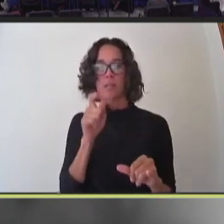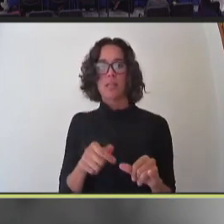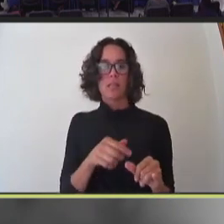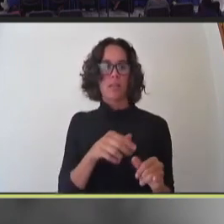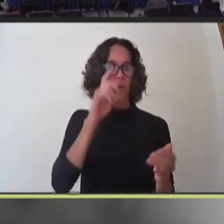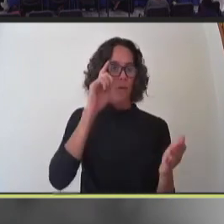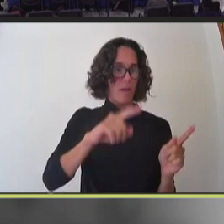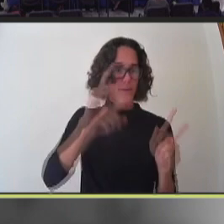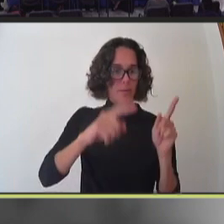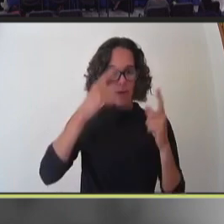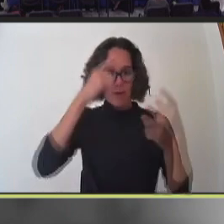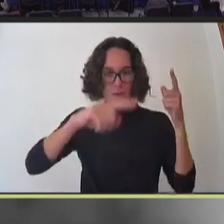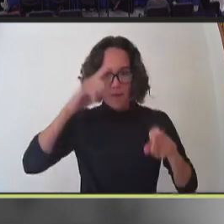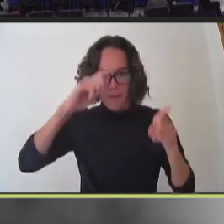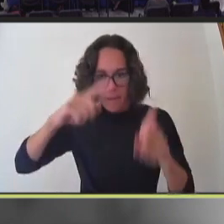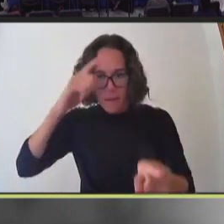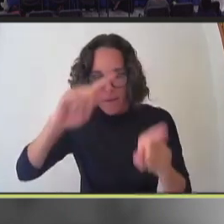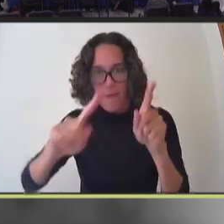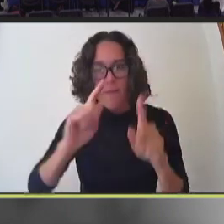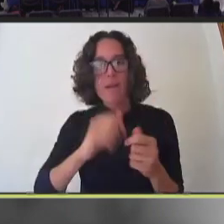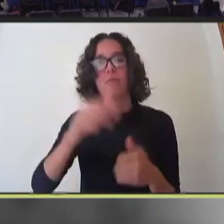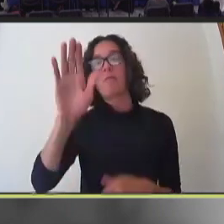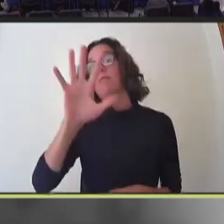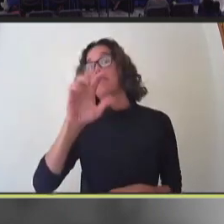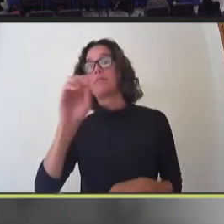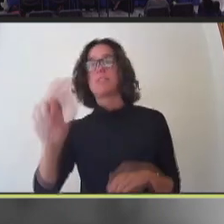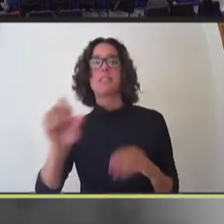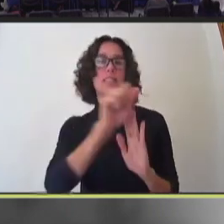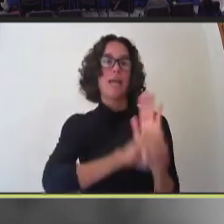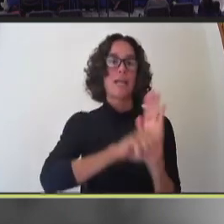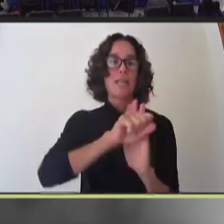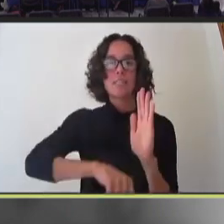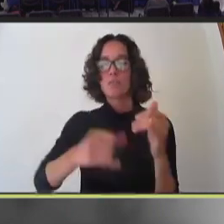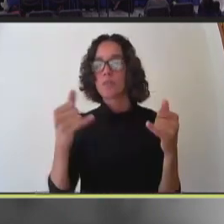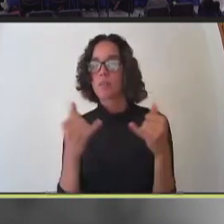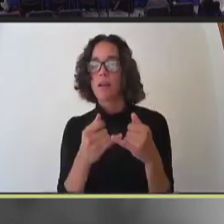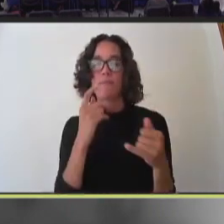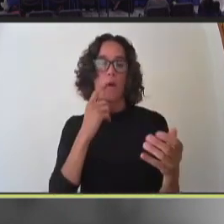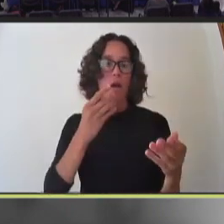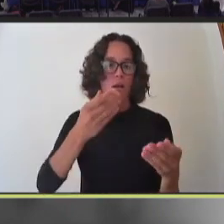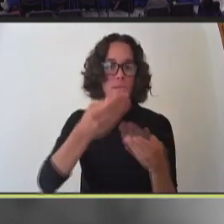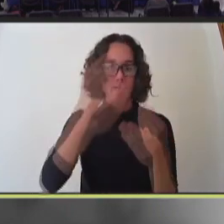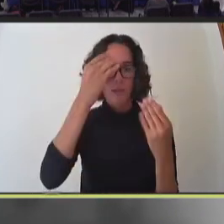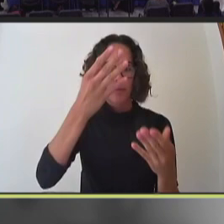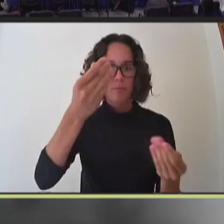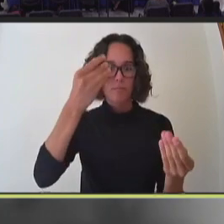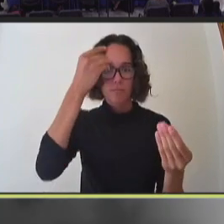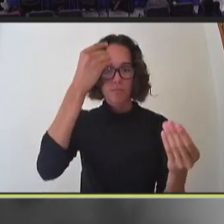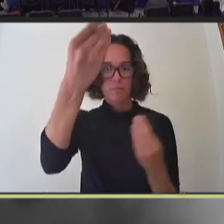exchange that information. The other benefit is that because the IZ Gateway is maintained